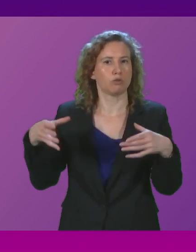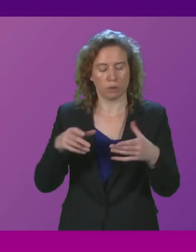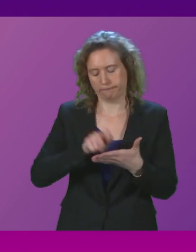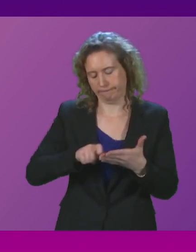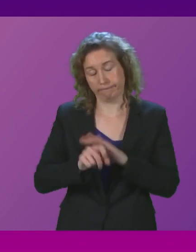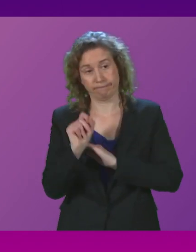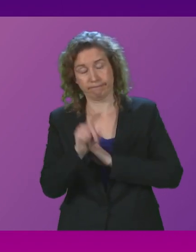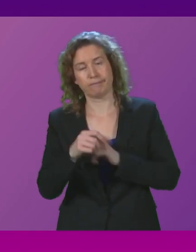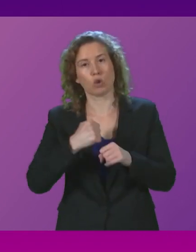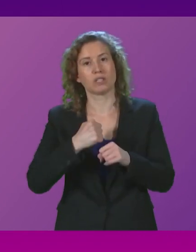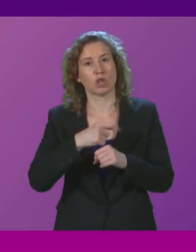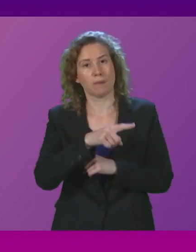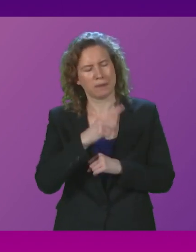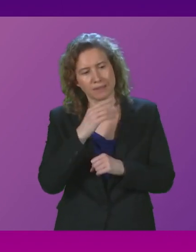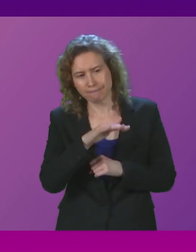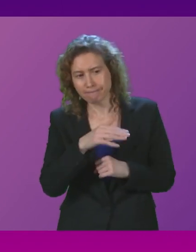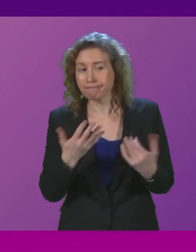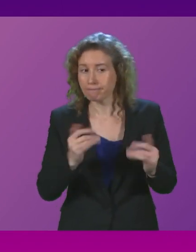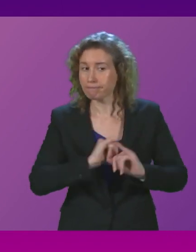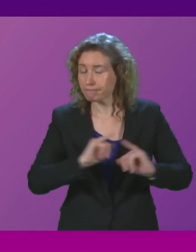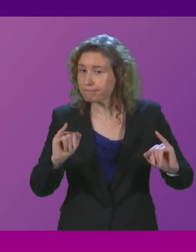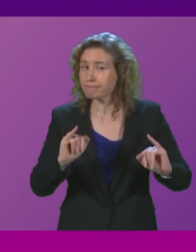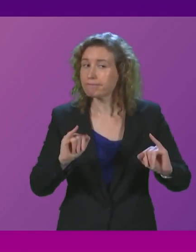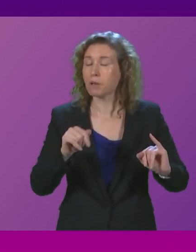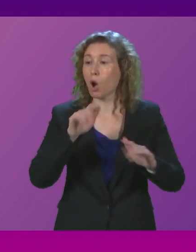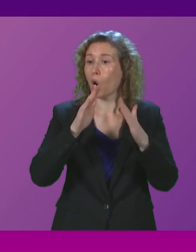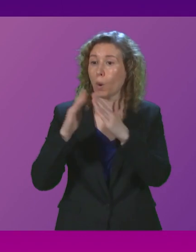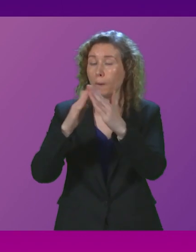the serious financial challenges that are facing off-gas-grid home owners who are seeking